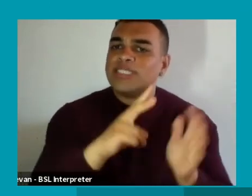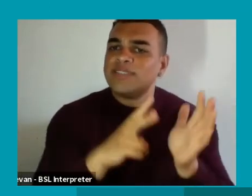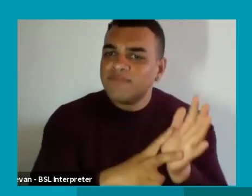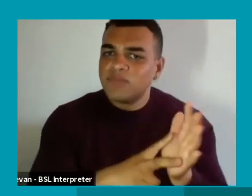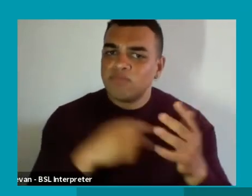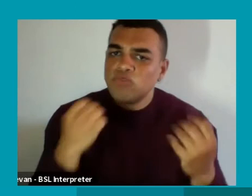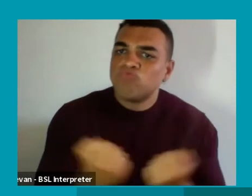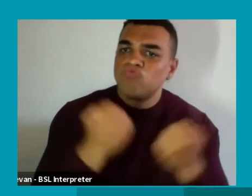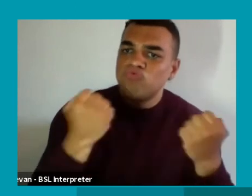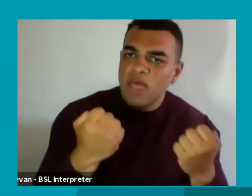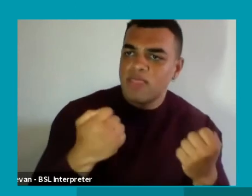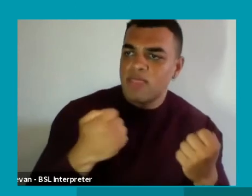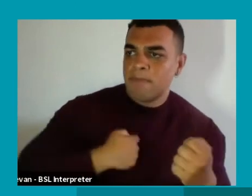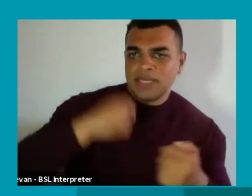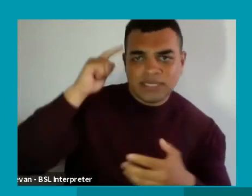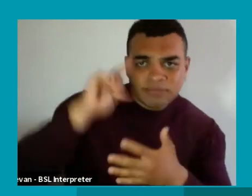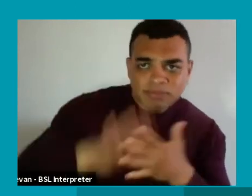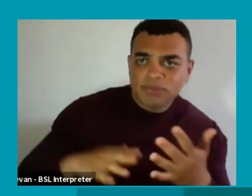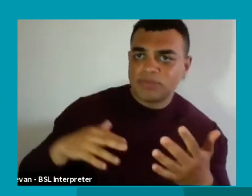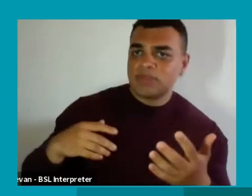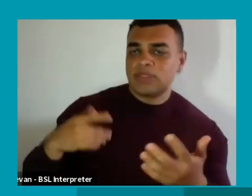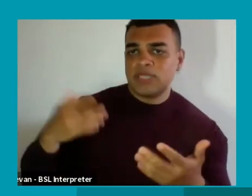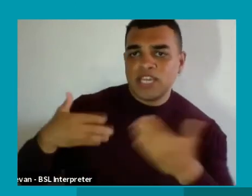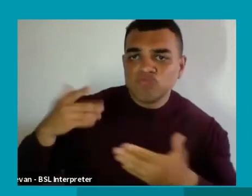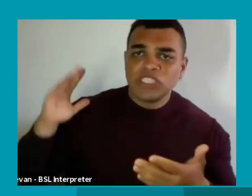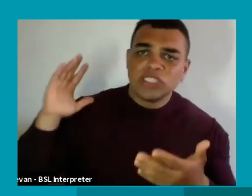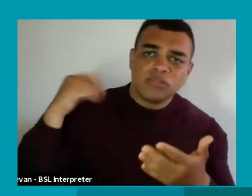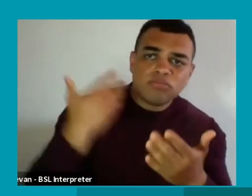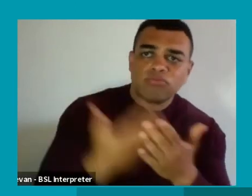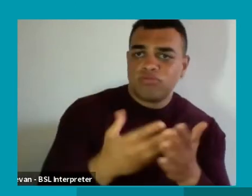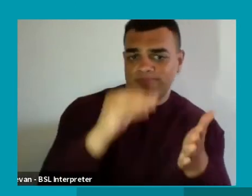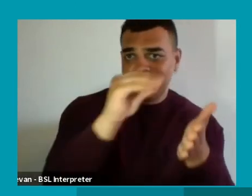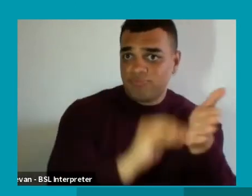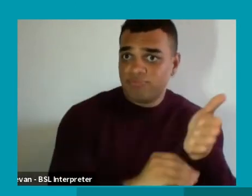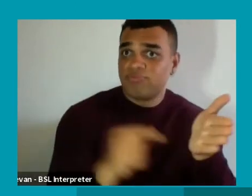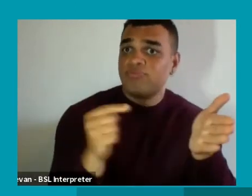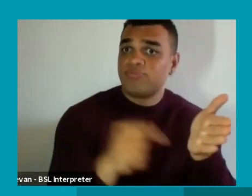Focus on your gaps so you don't have to. I mean, it'll come up an interview.